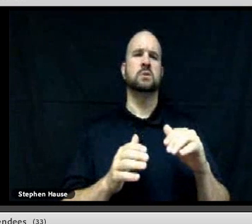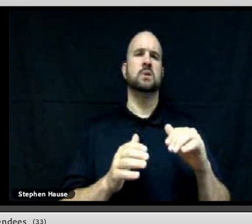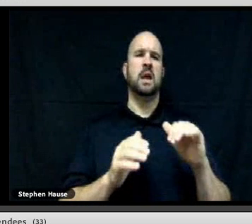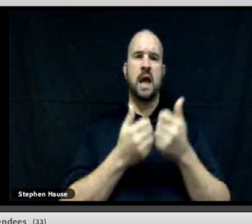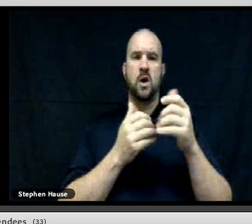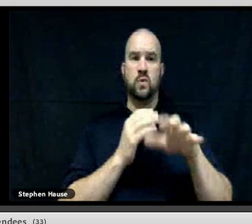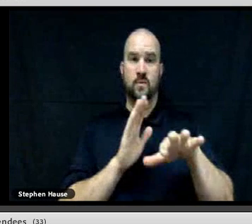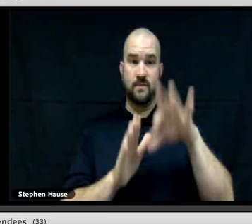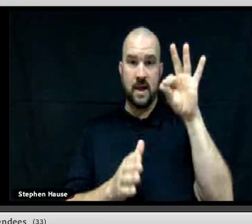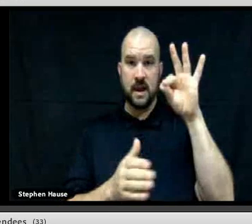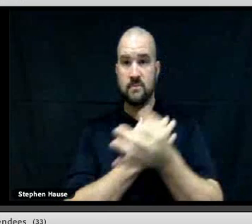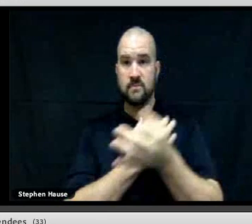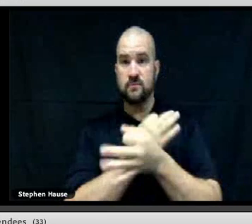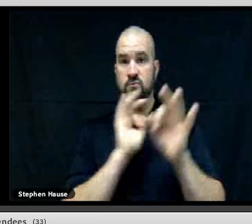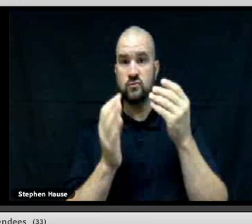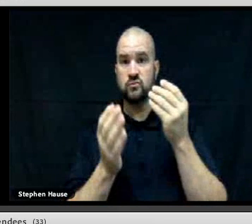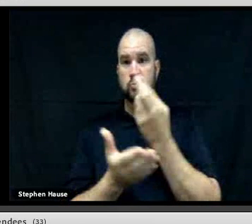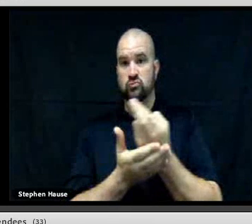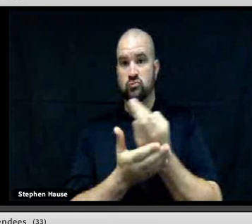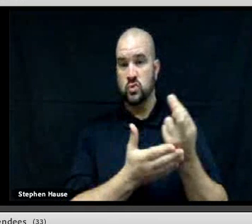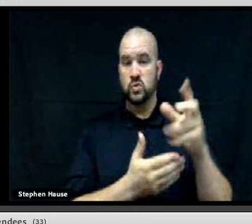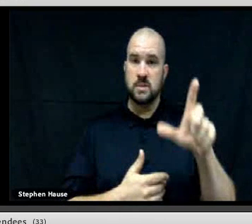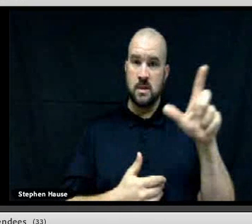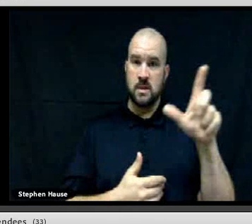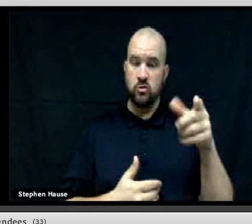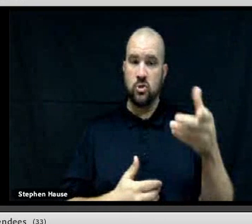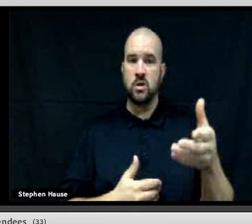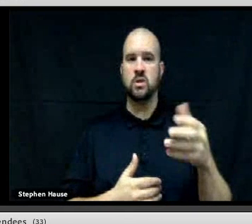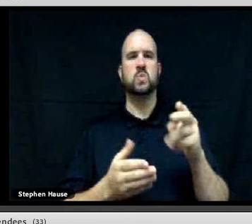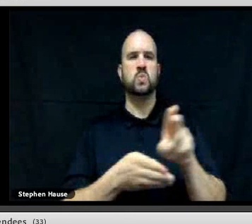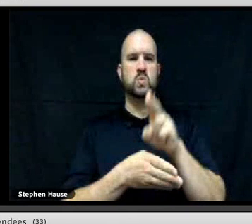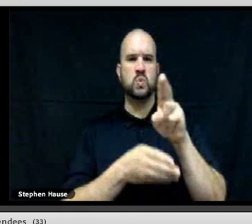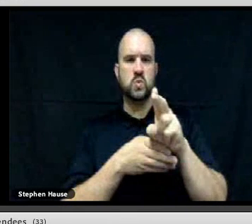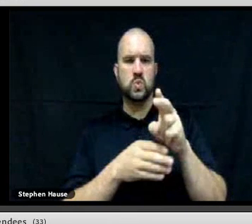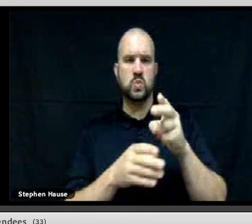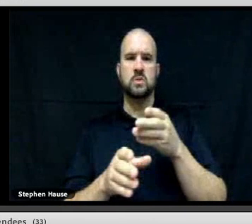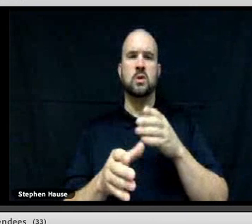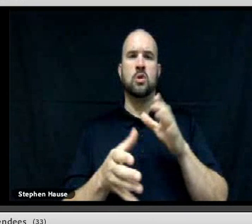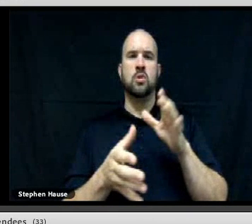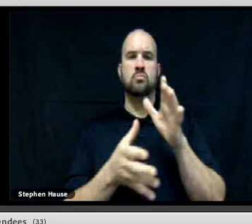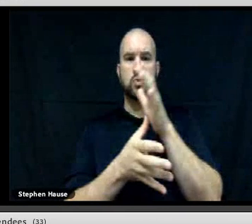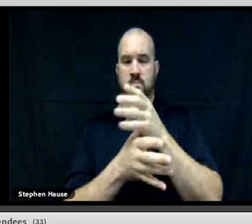and how to, uh, analyze and use primary resources in their work.